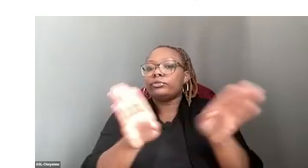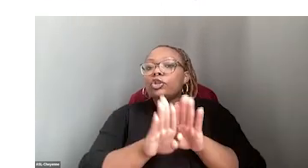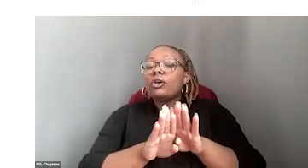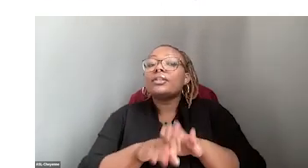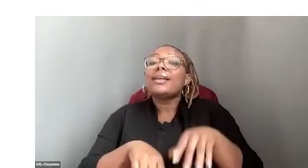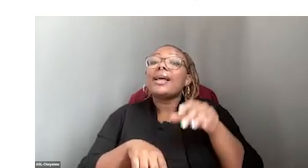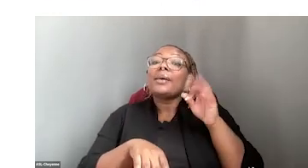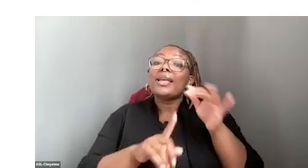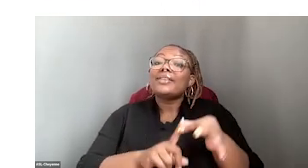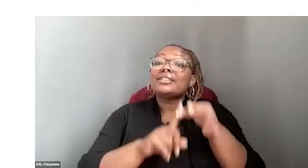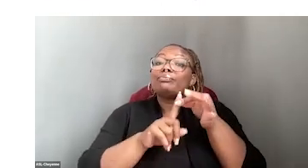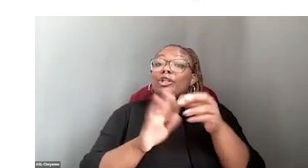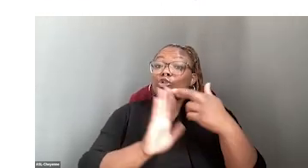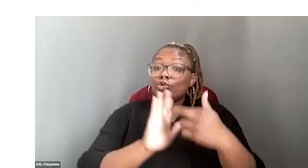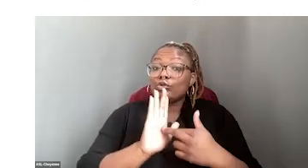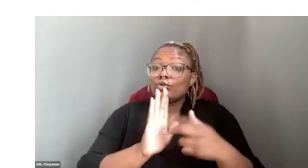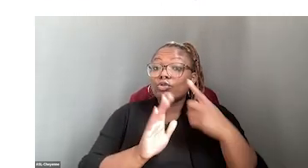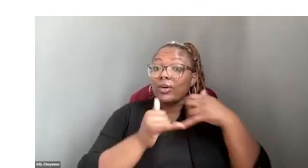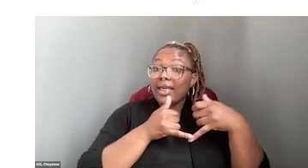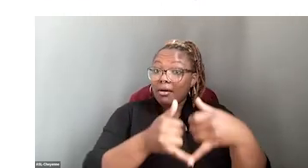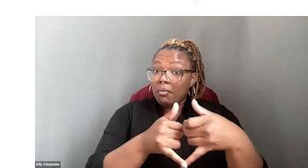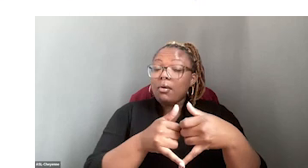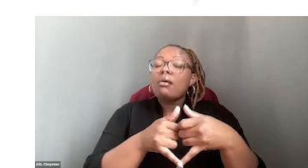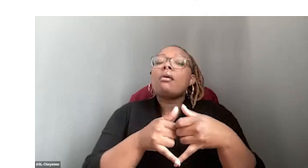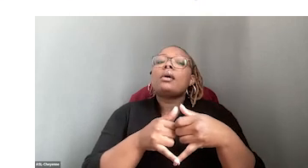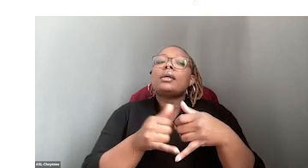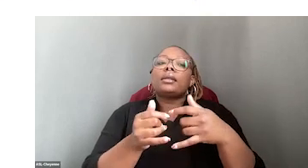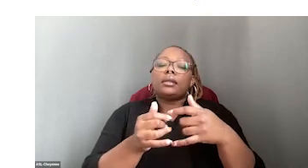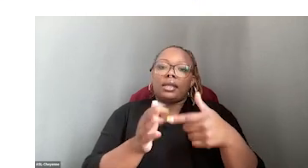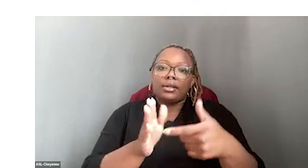that need requirements fulfilled, reports submitted and manual closeout,